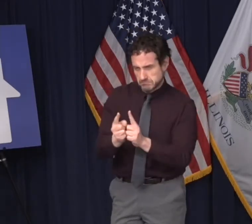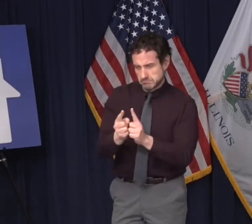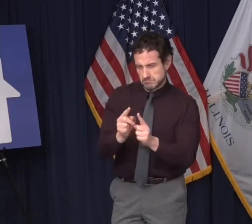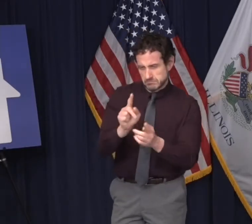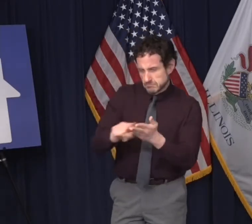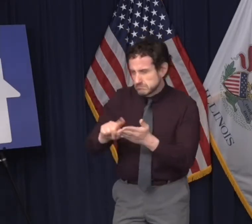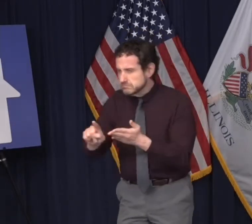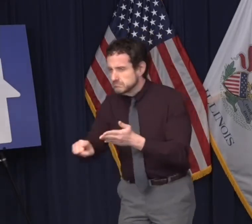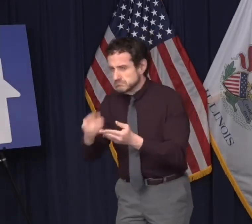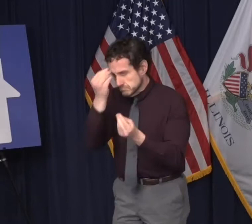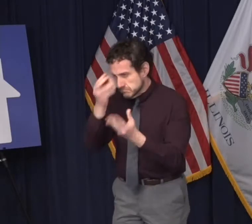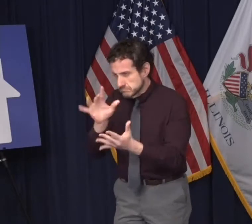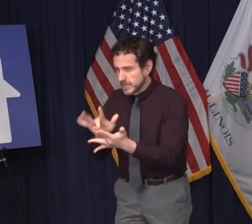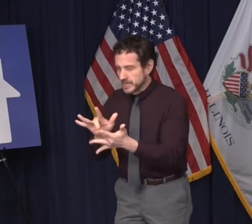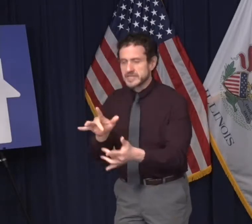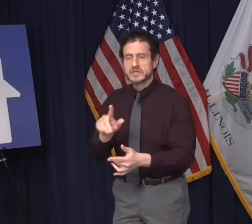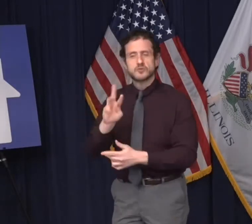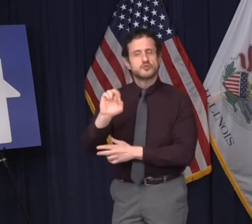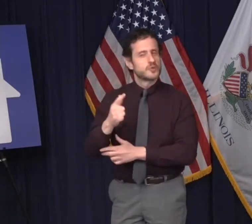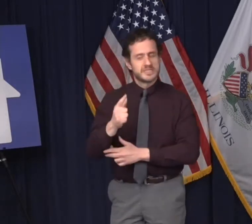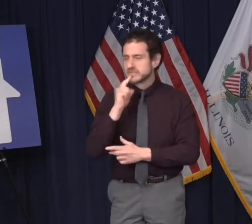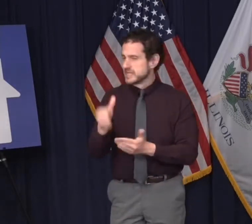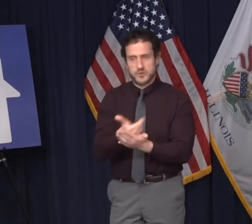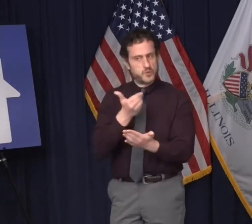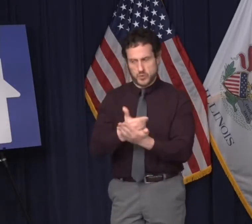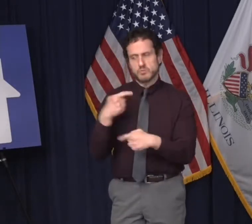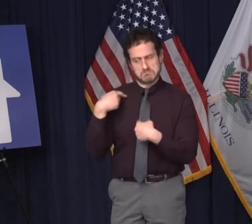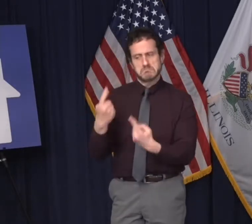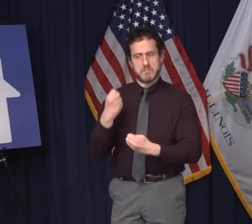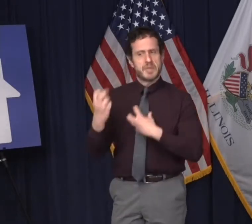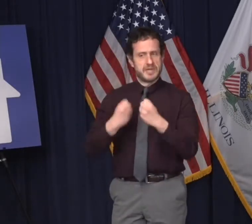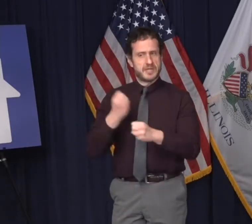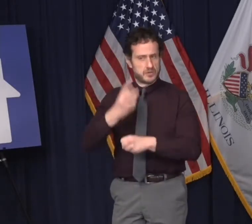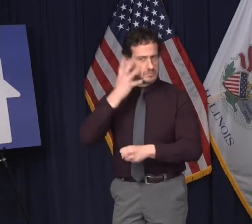CONCEPT. IT HAS BEEN AROUND FOR MANURES